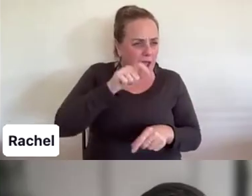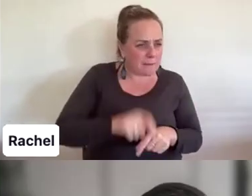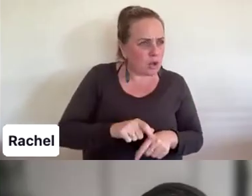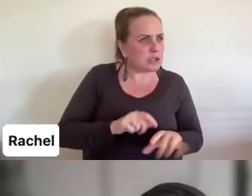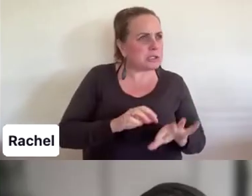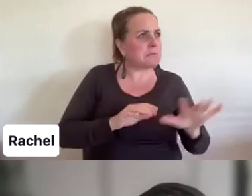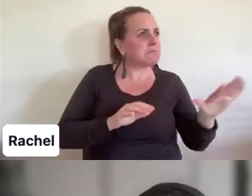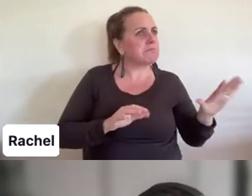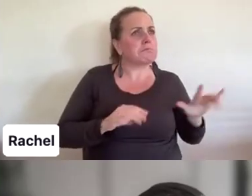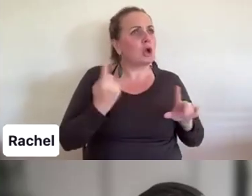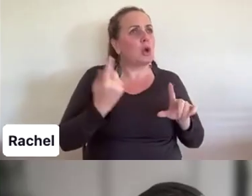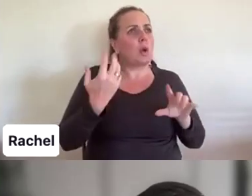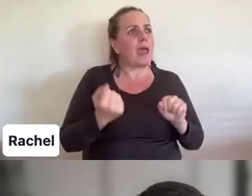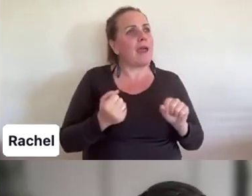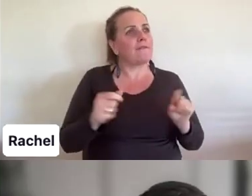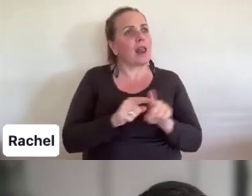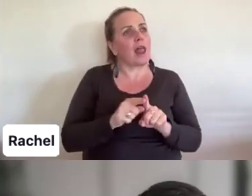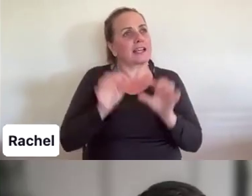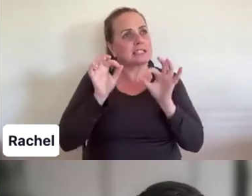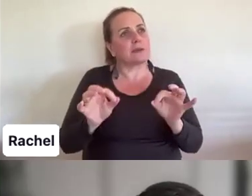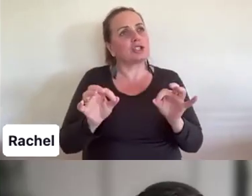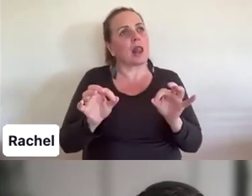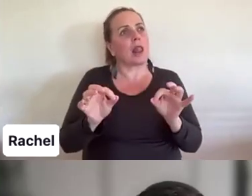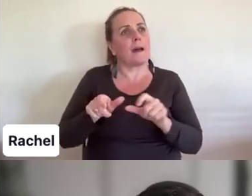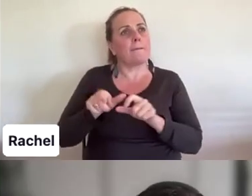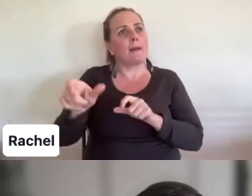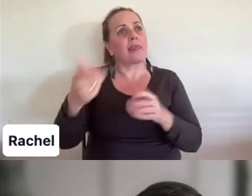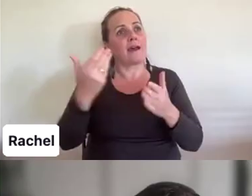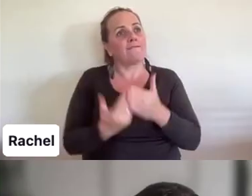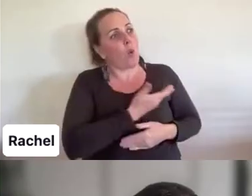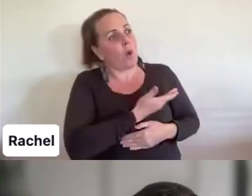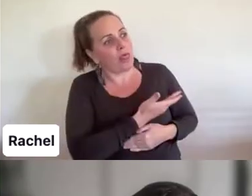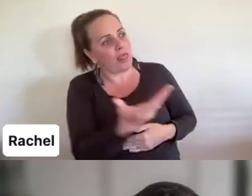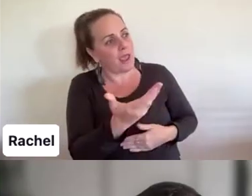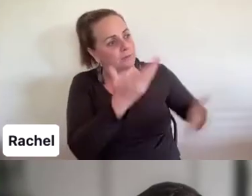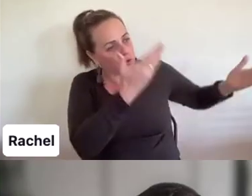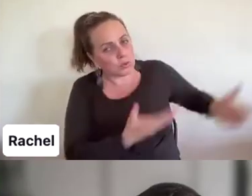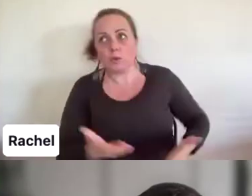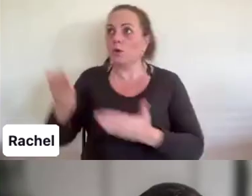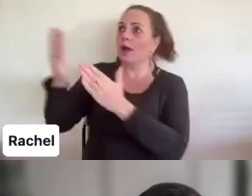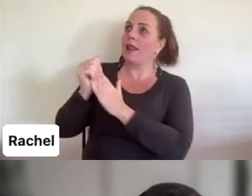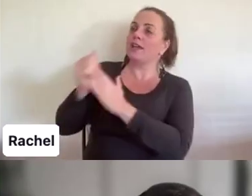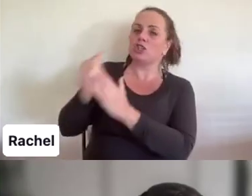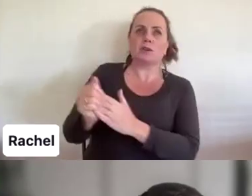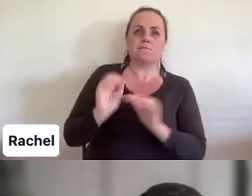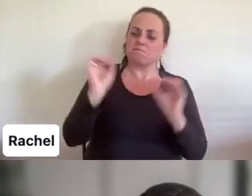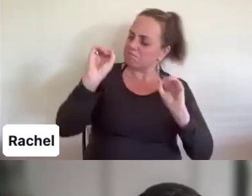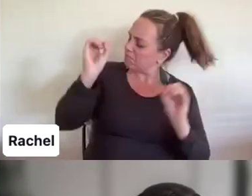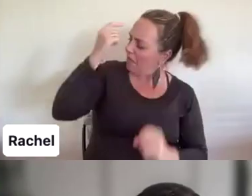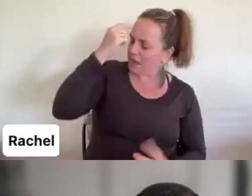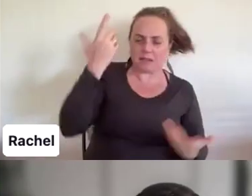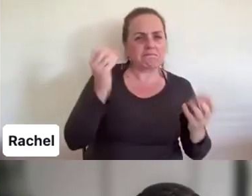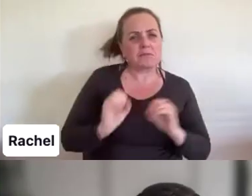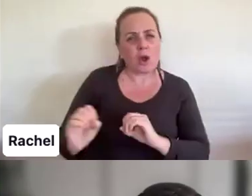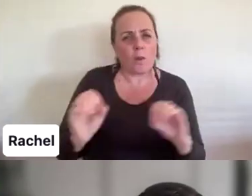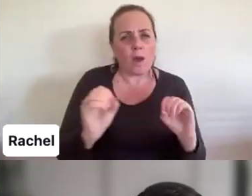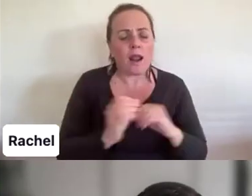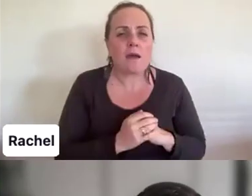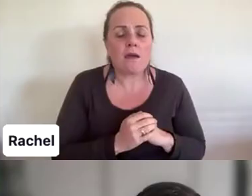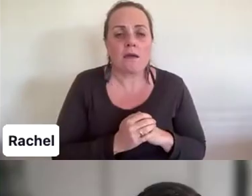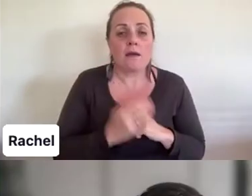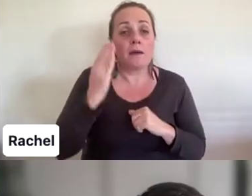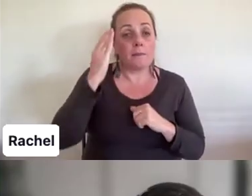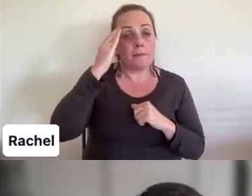had a designed pathway into a leadership role like that. Members of our community do it almost